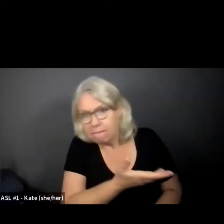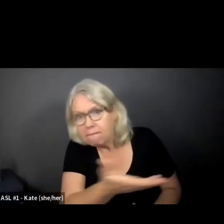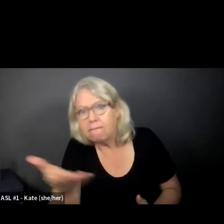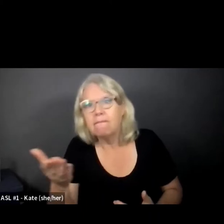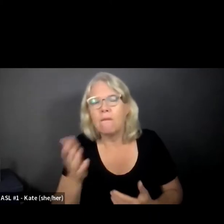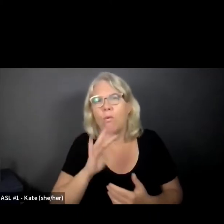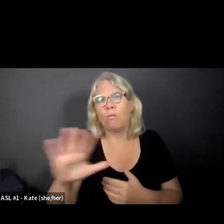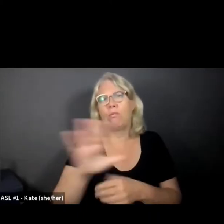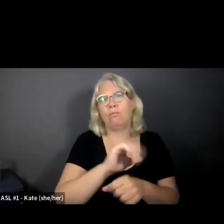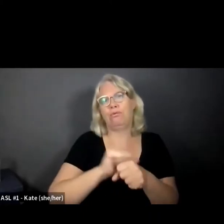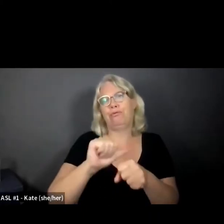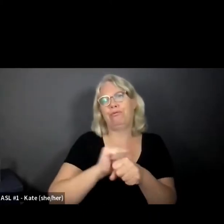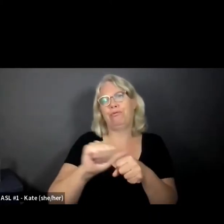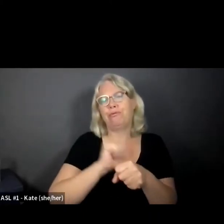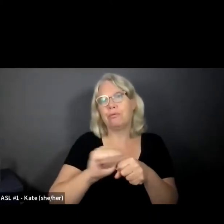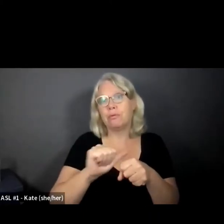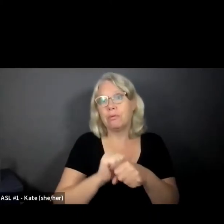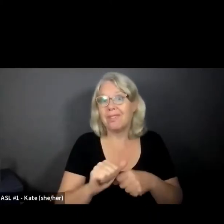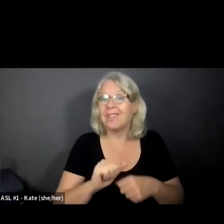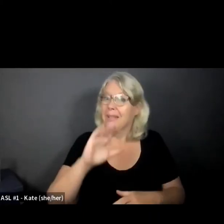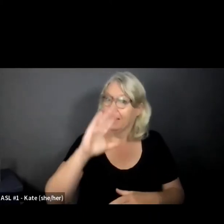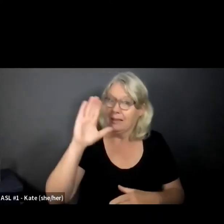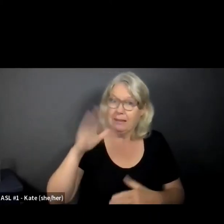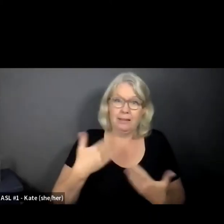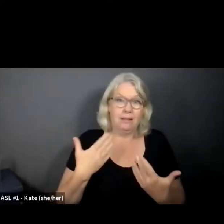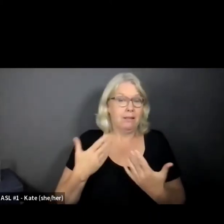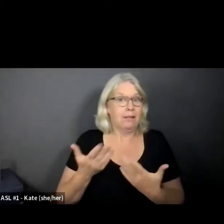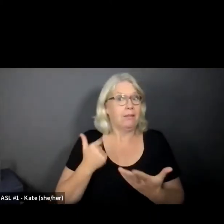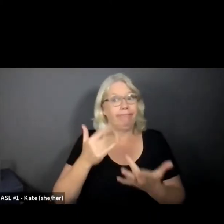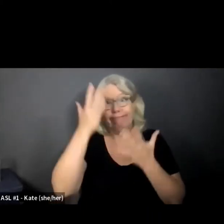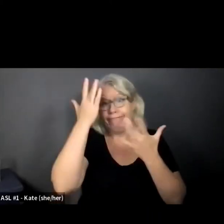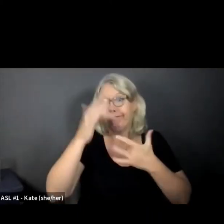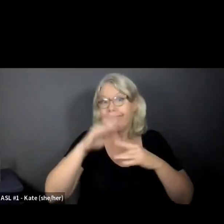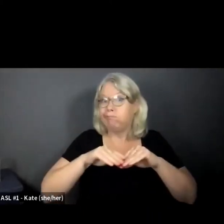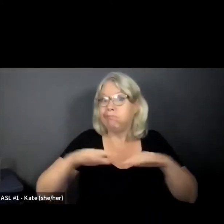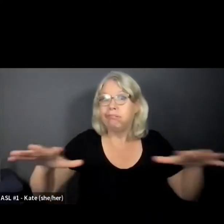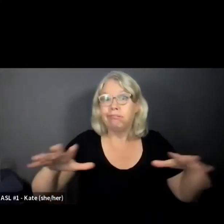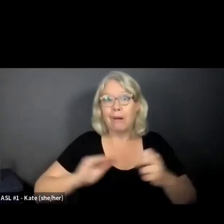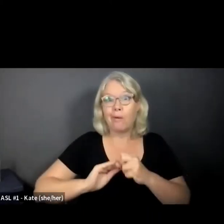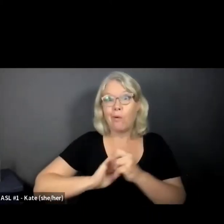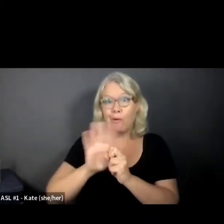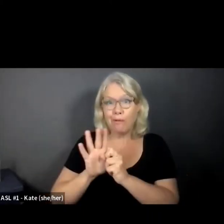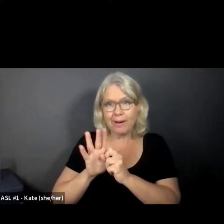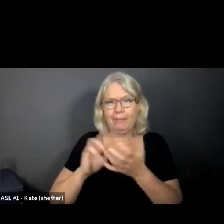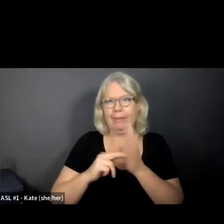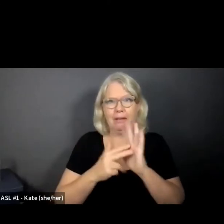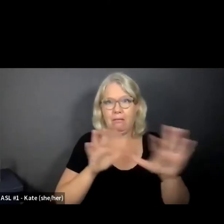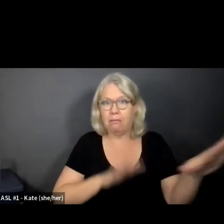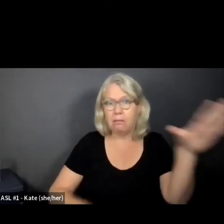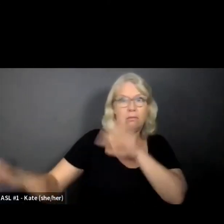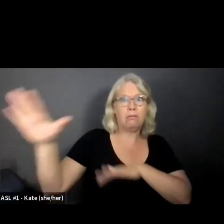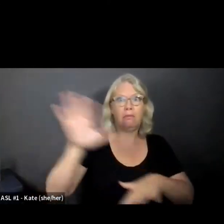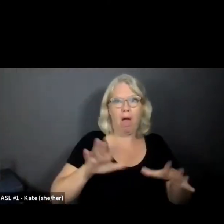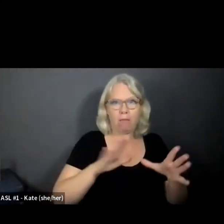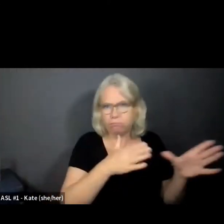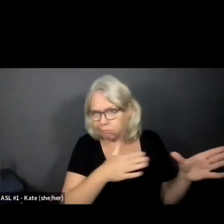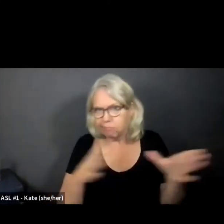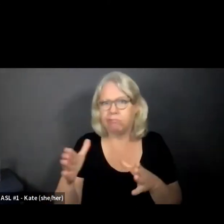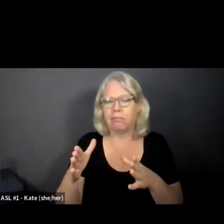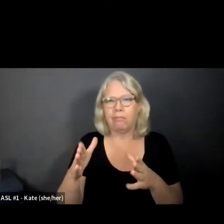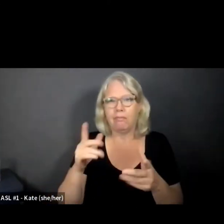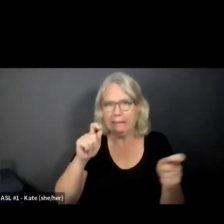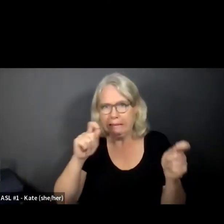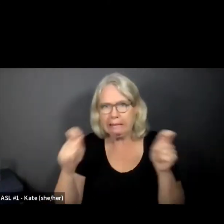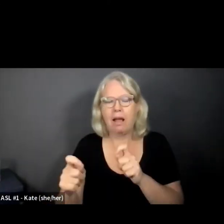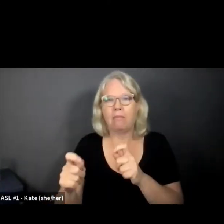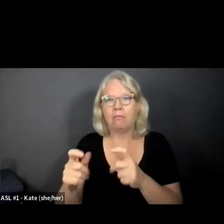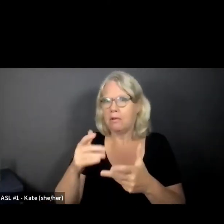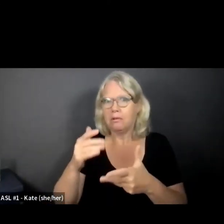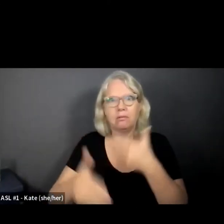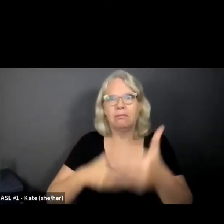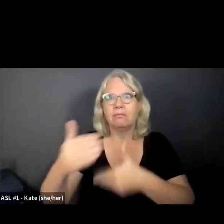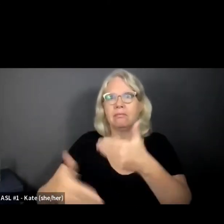WE THANK THEM FOR ADAPTING TO THE NEW NORMAL AND FOR THEIR ADAPTABILITY.